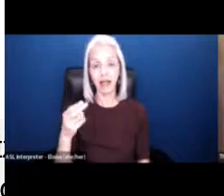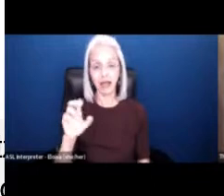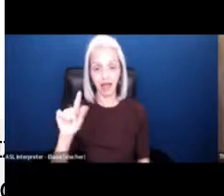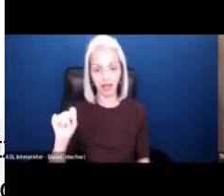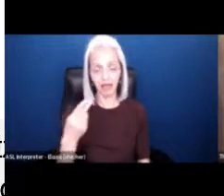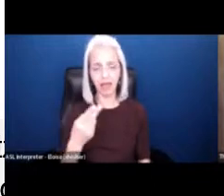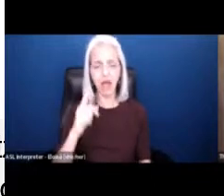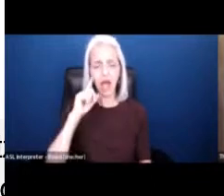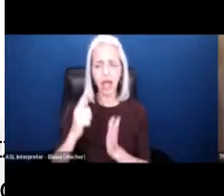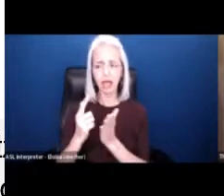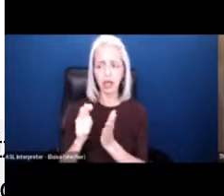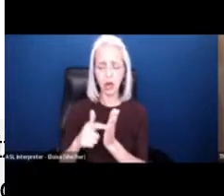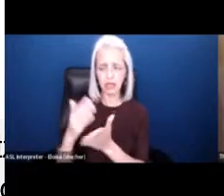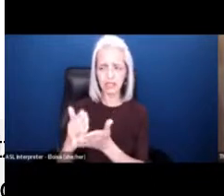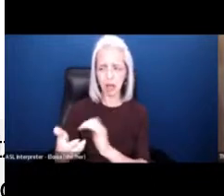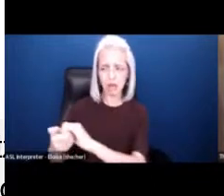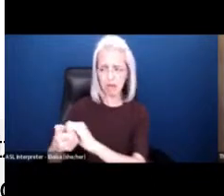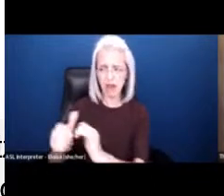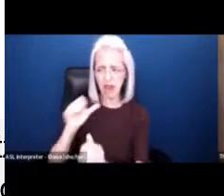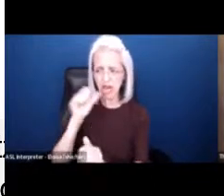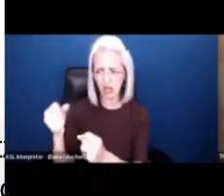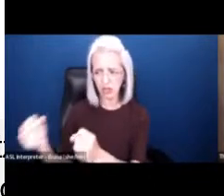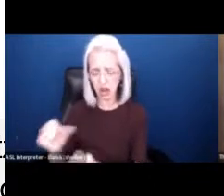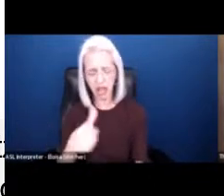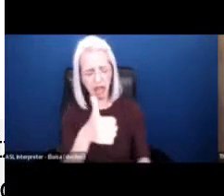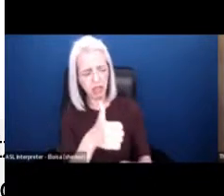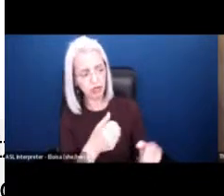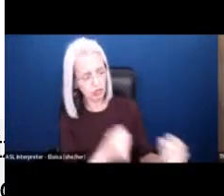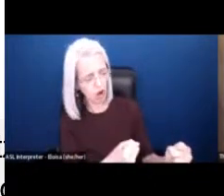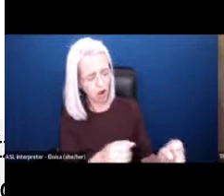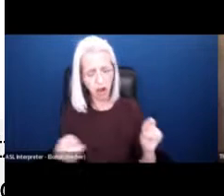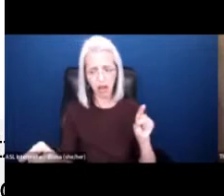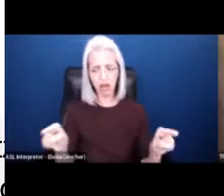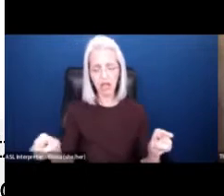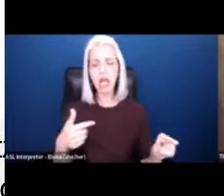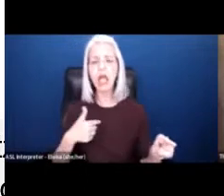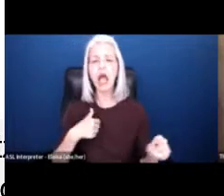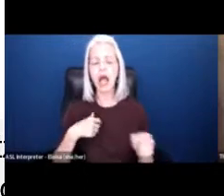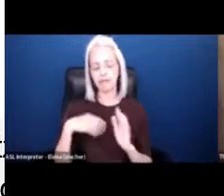effective as I'd hoped. So I wrote a quick guide on cross system collaboration just as a